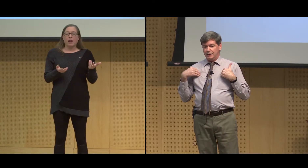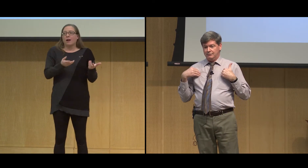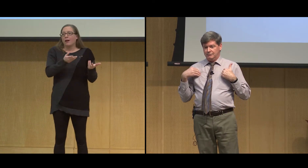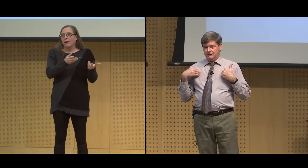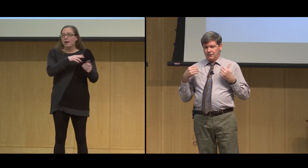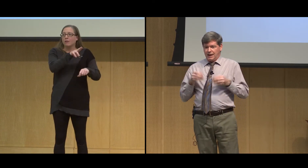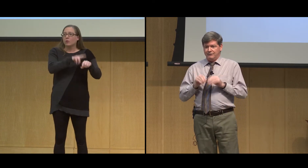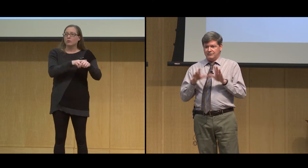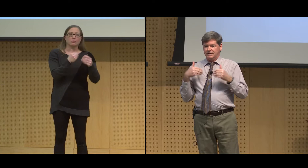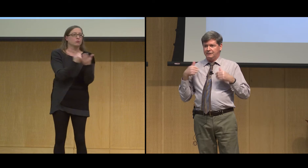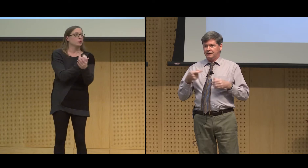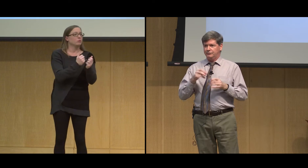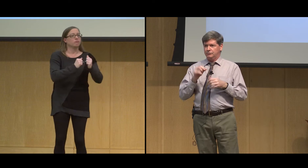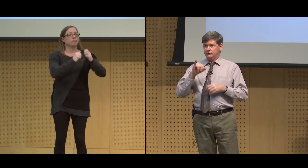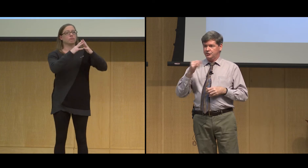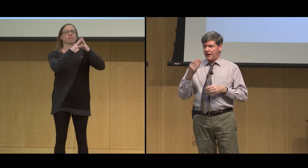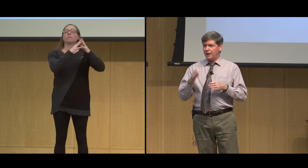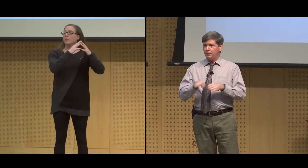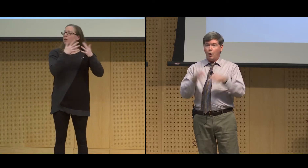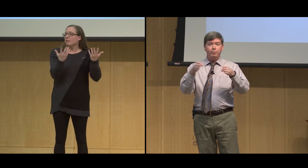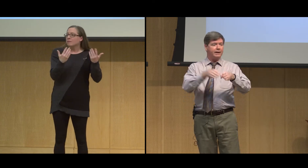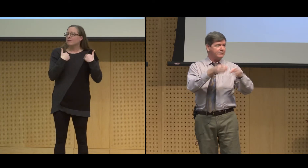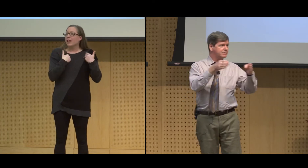obviously had several job openings.